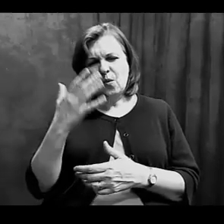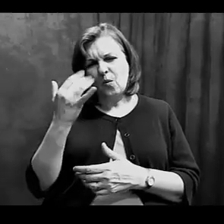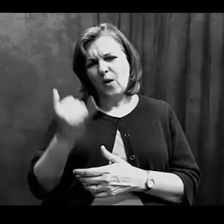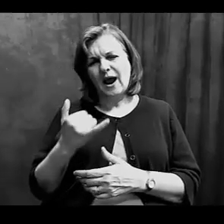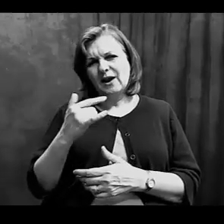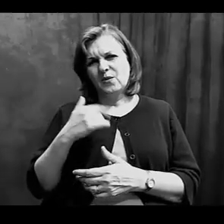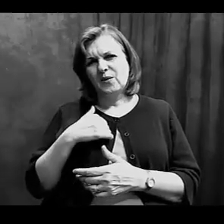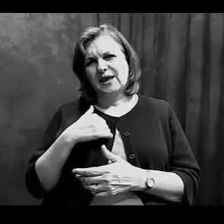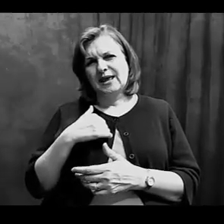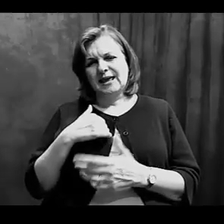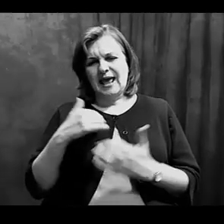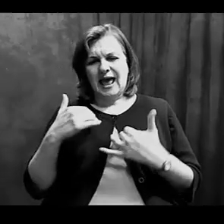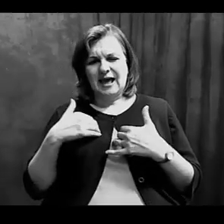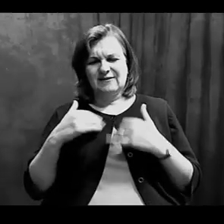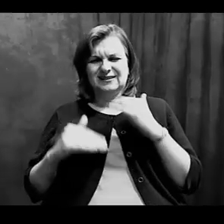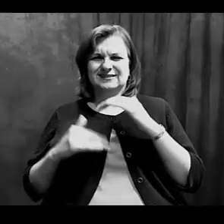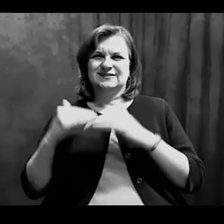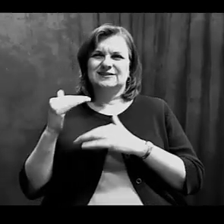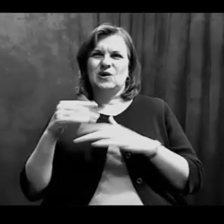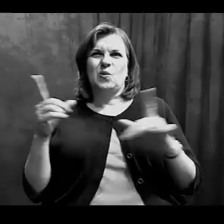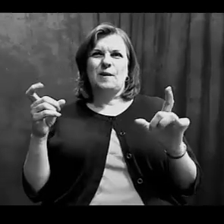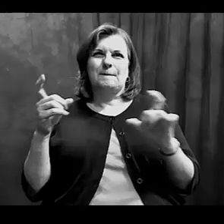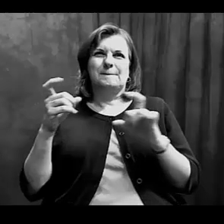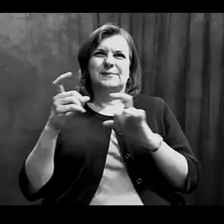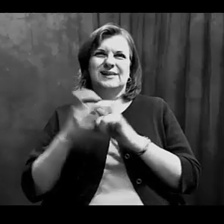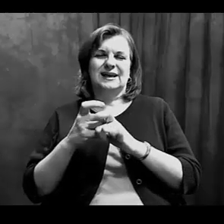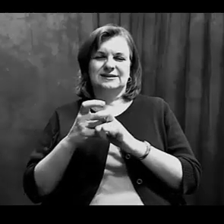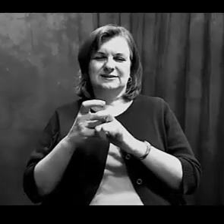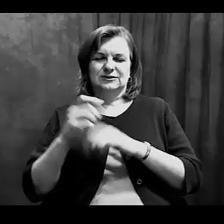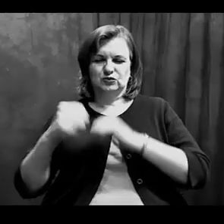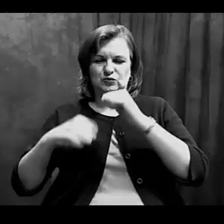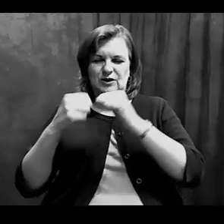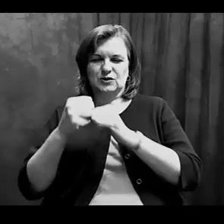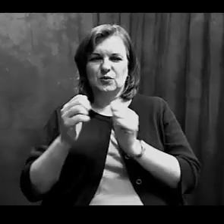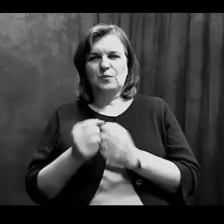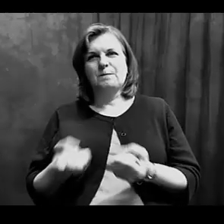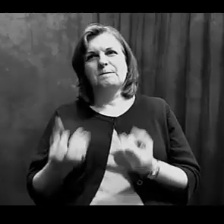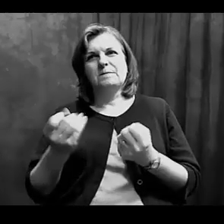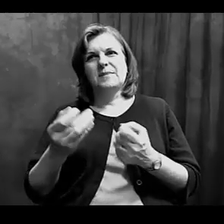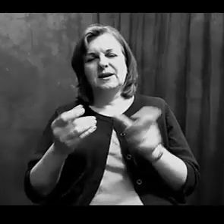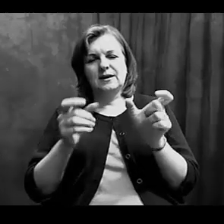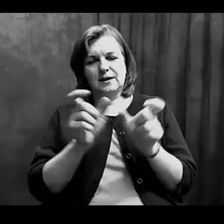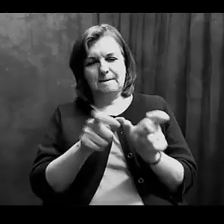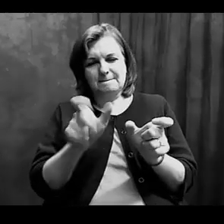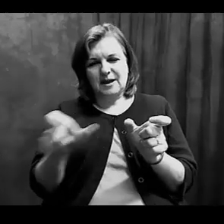what is their function? why are we putting so many monomers together?